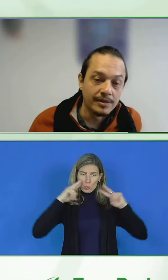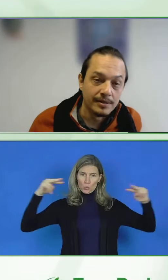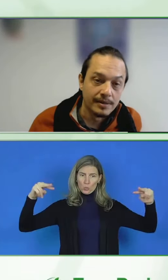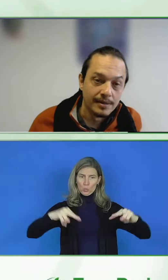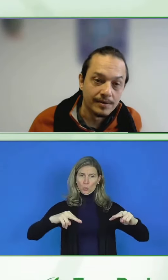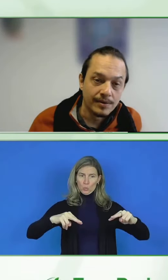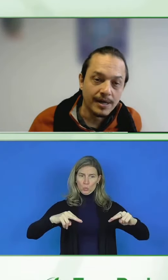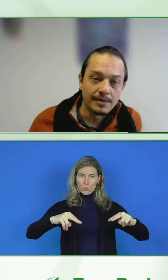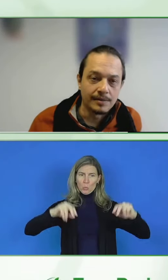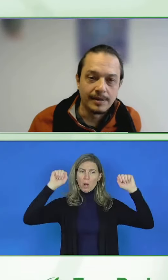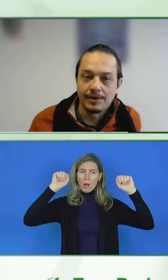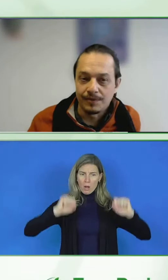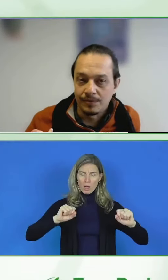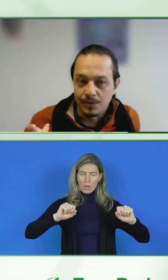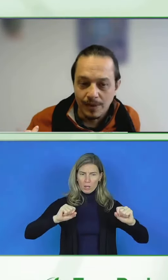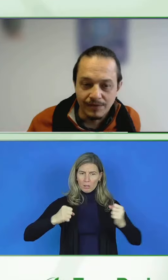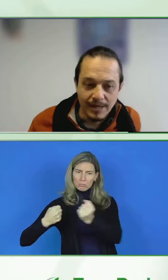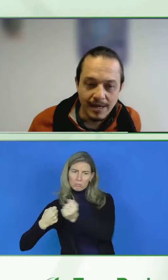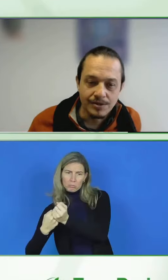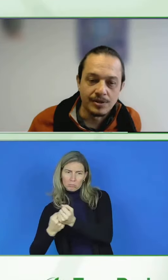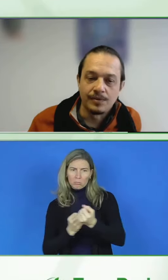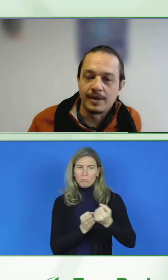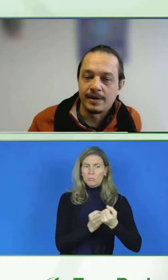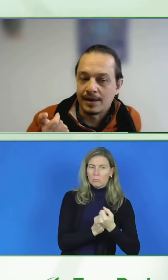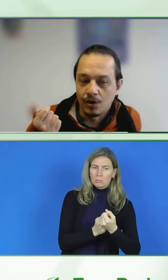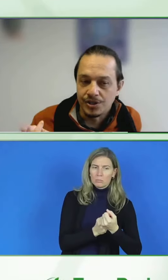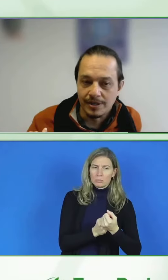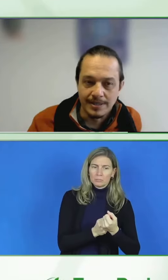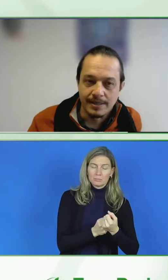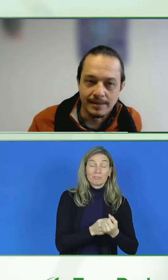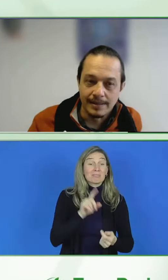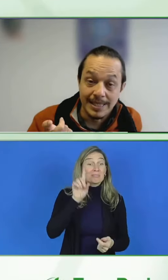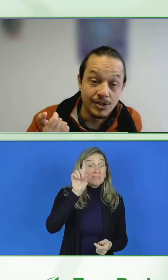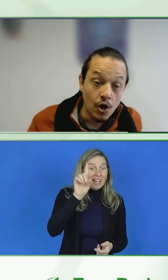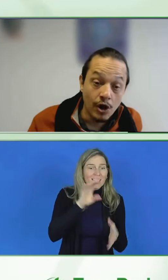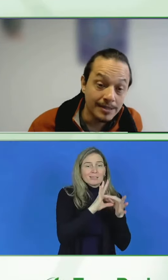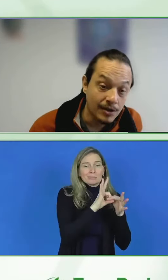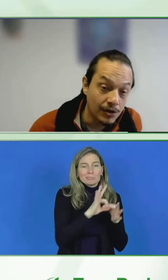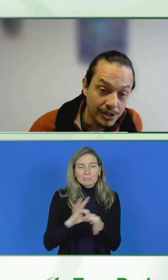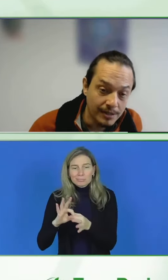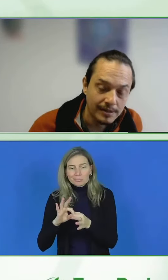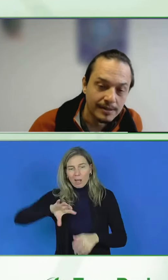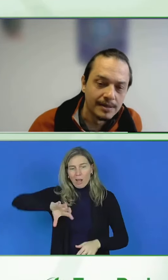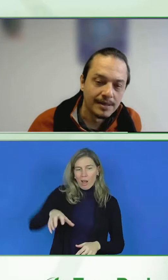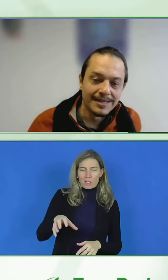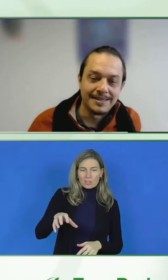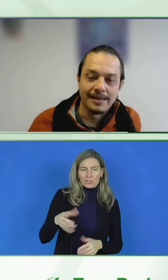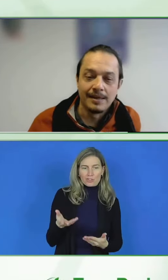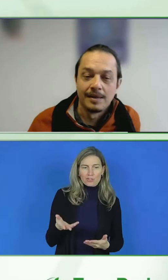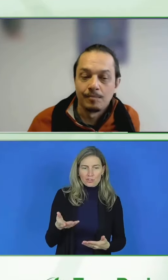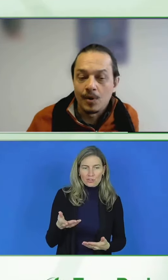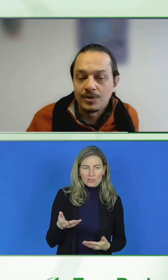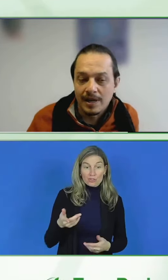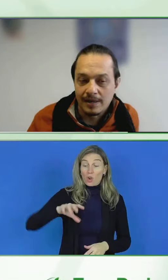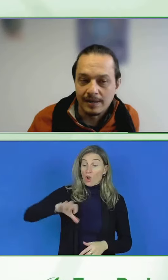We live in a country where it has strong logic let's say, most likely